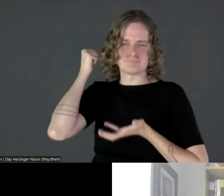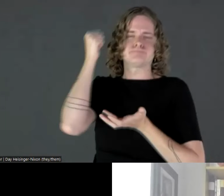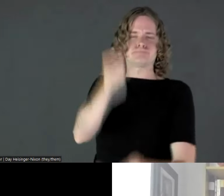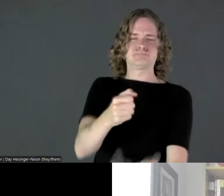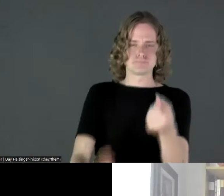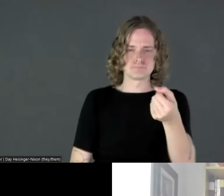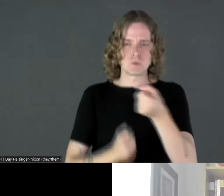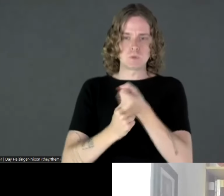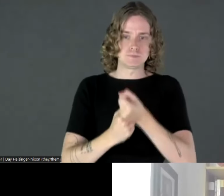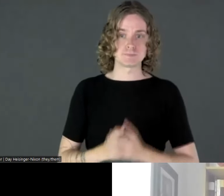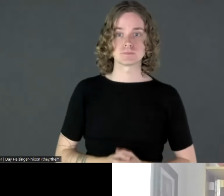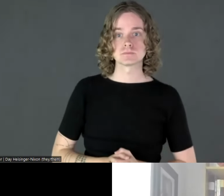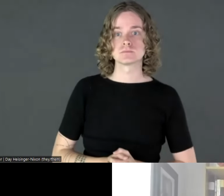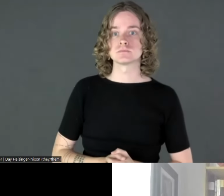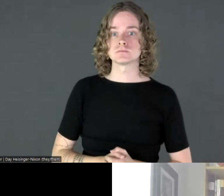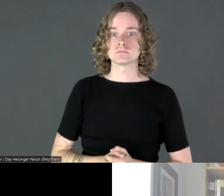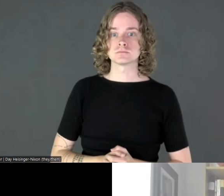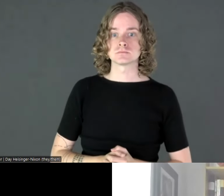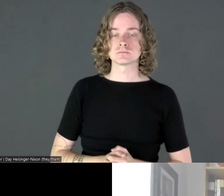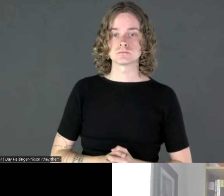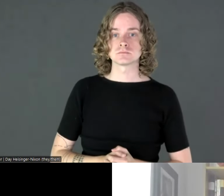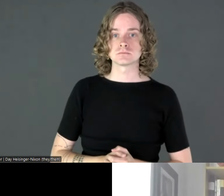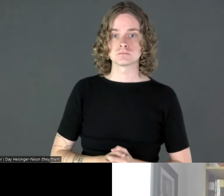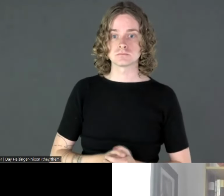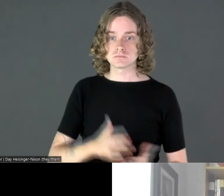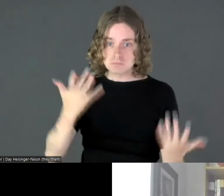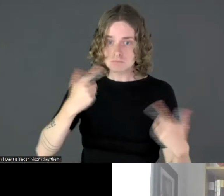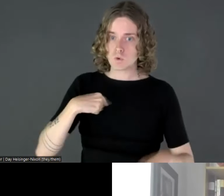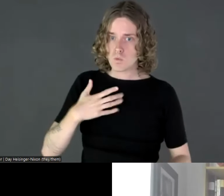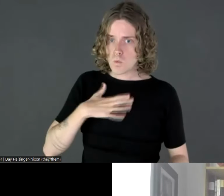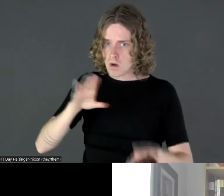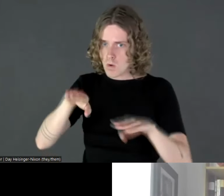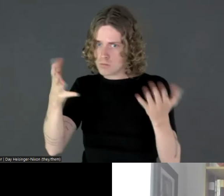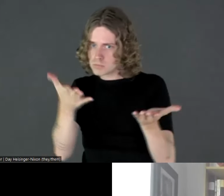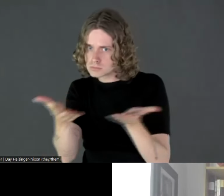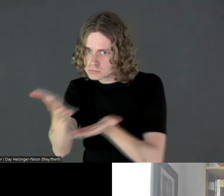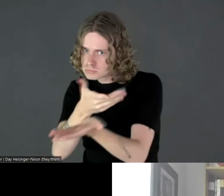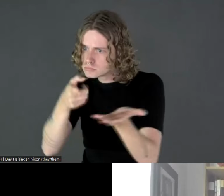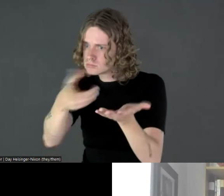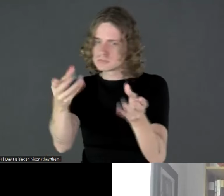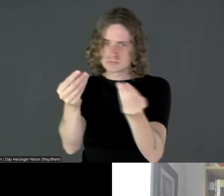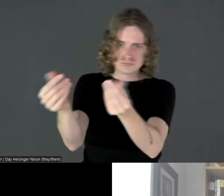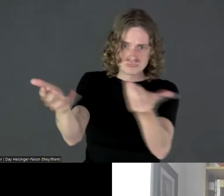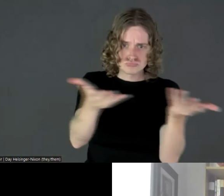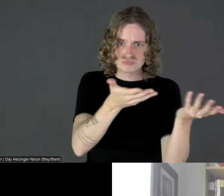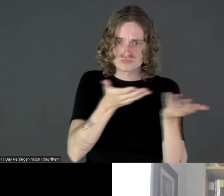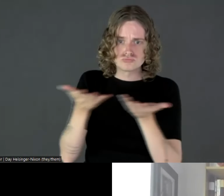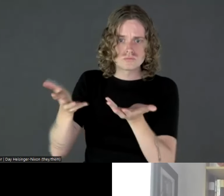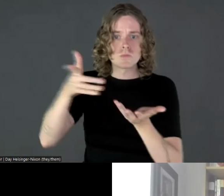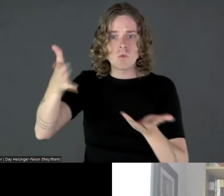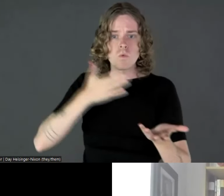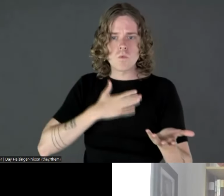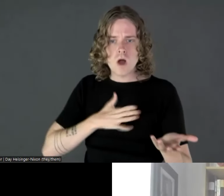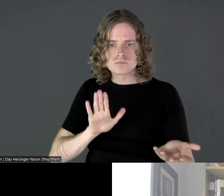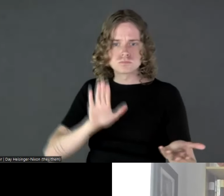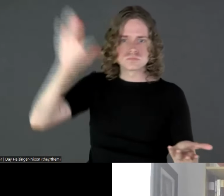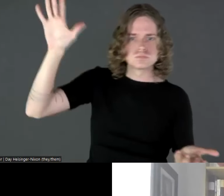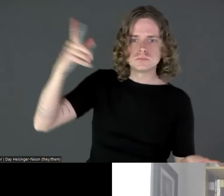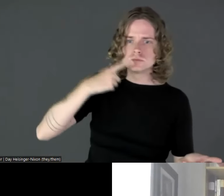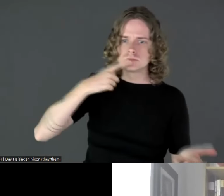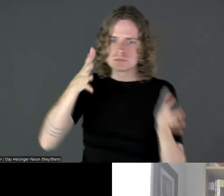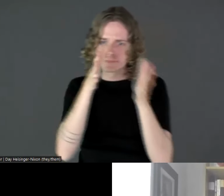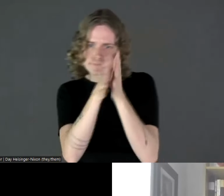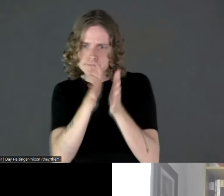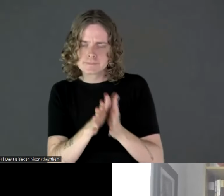if they want to react to these and share some of the experiences in the provision of technical